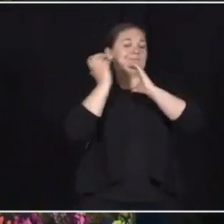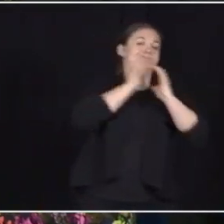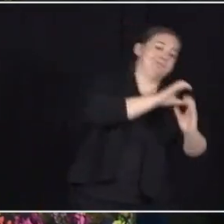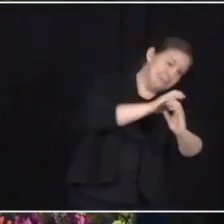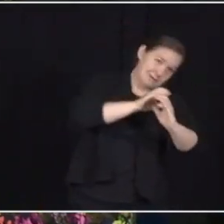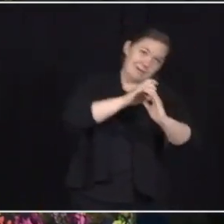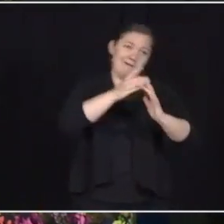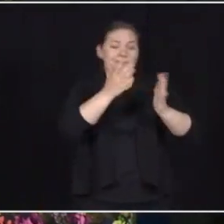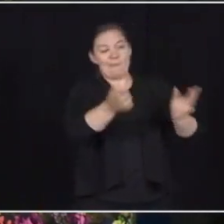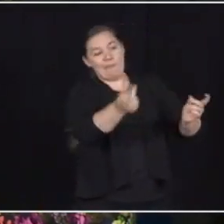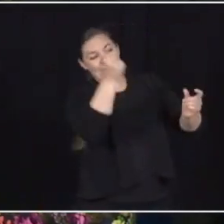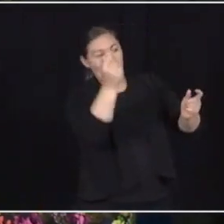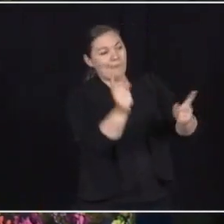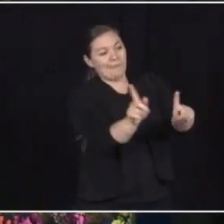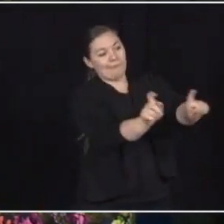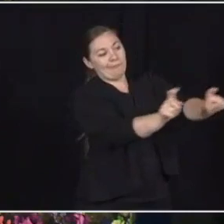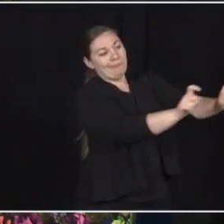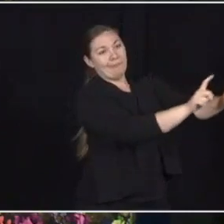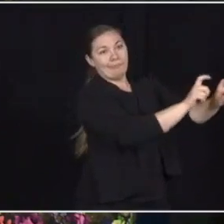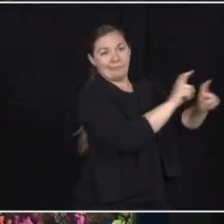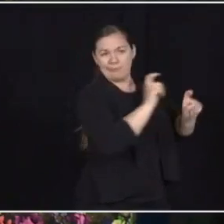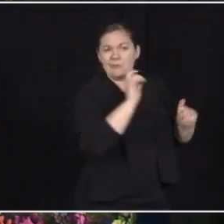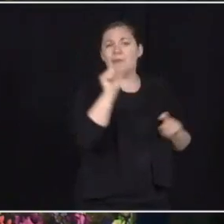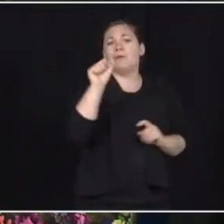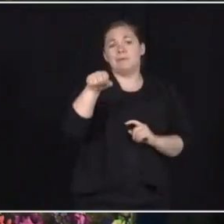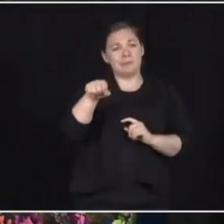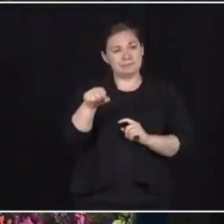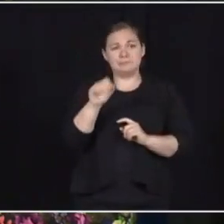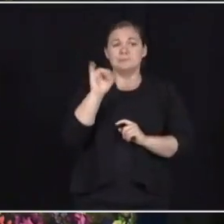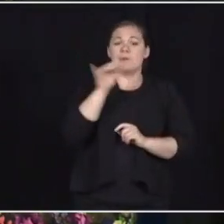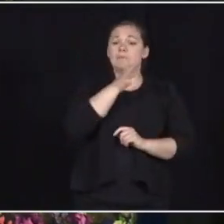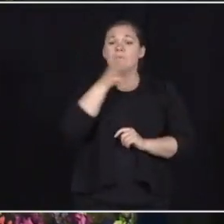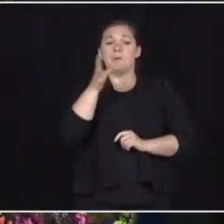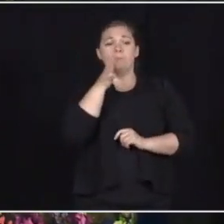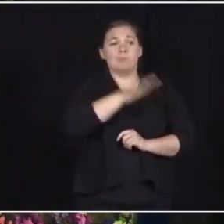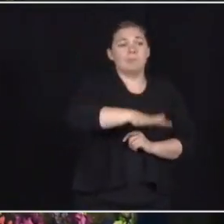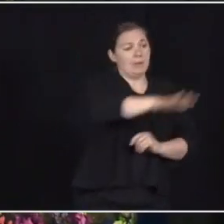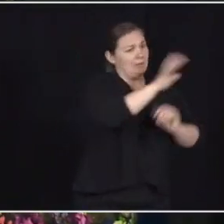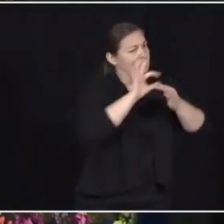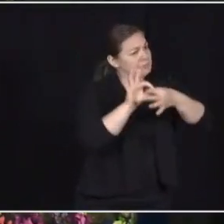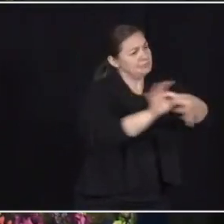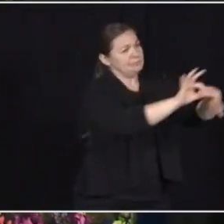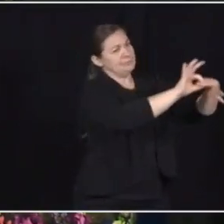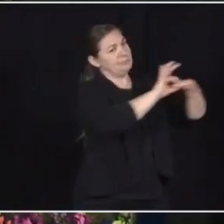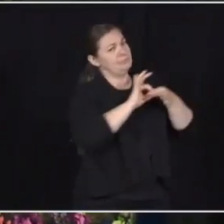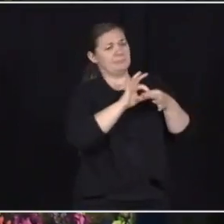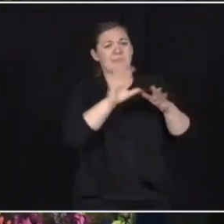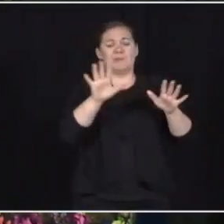have to take the test. Cooperating with the farmers as well. But I think it is so important that we test